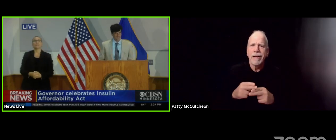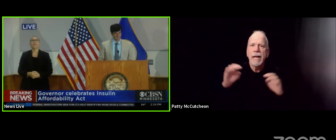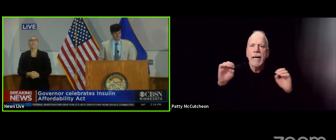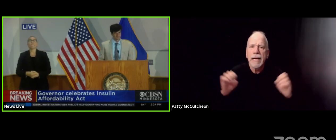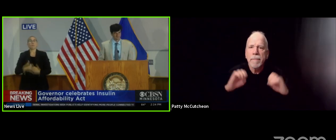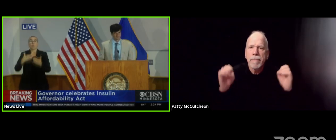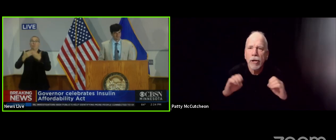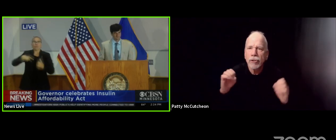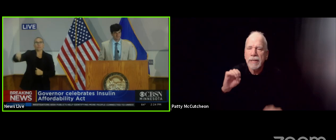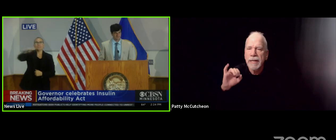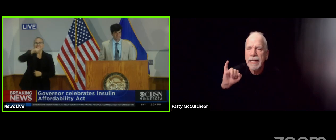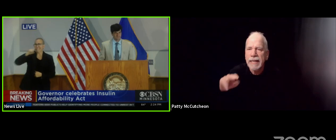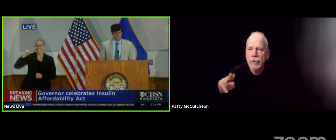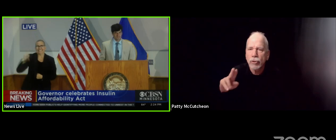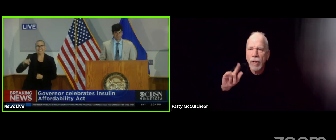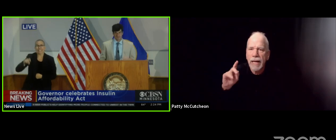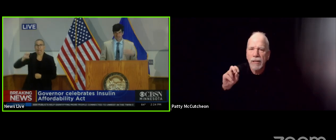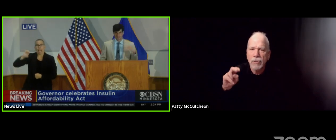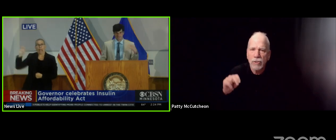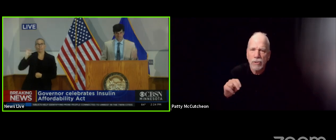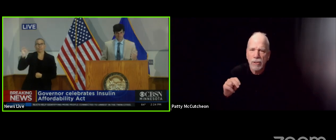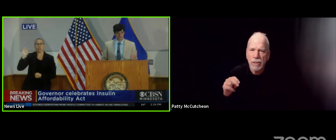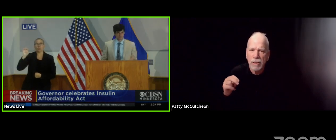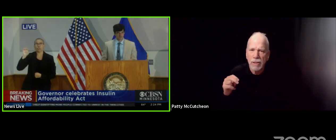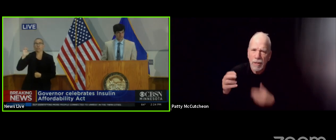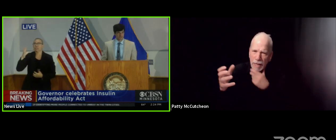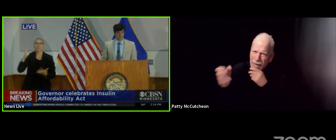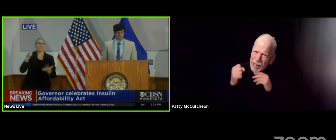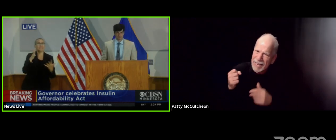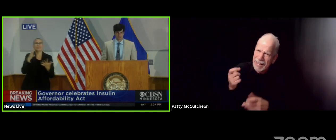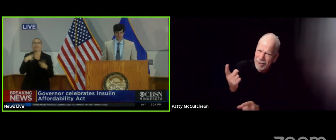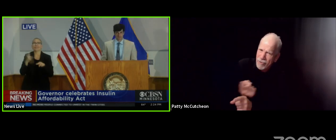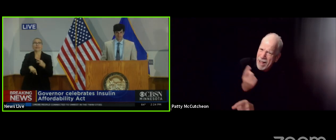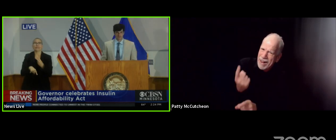SO I WANT TO END JUST SPEAKING DIRECTLY TO PHARMA, THE